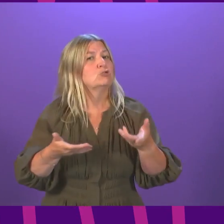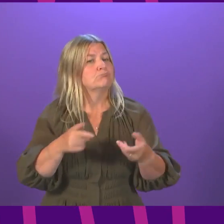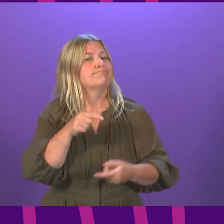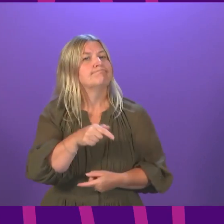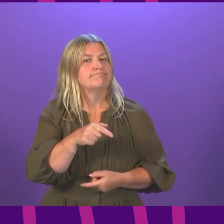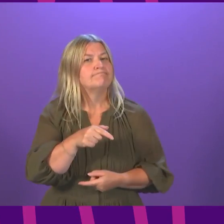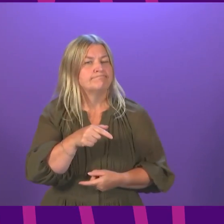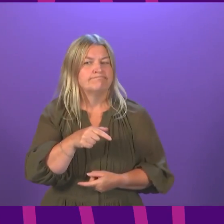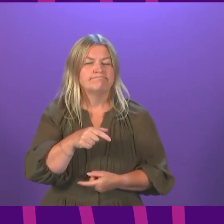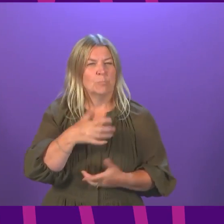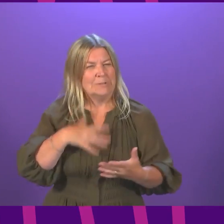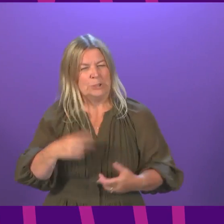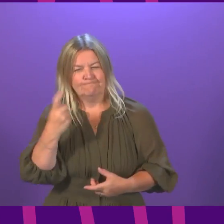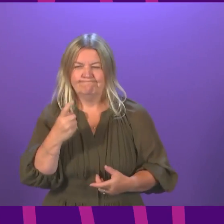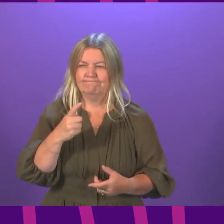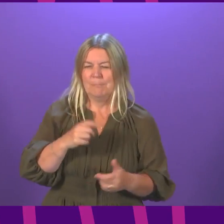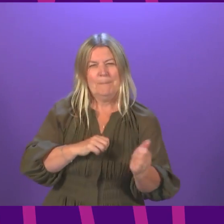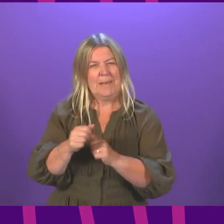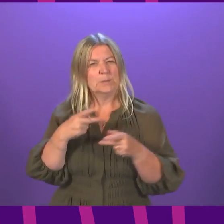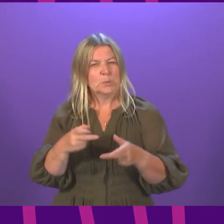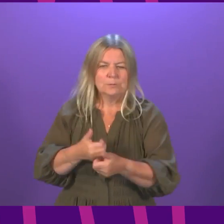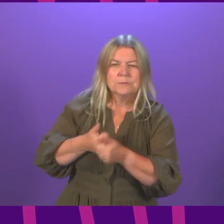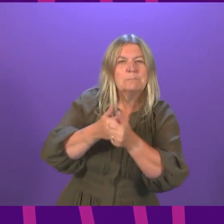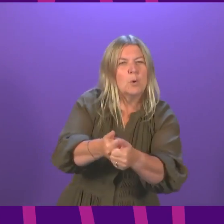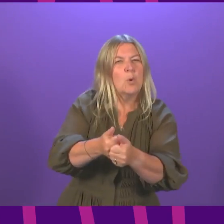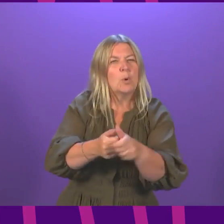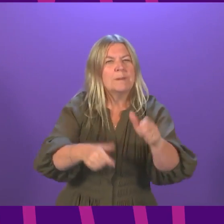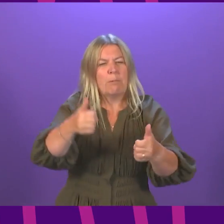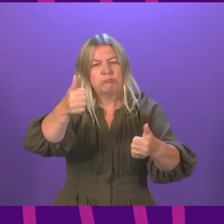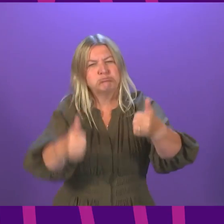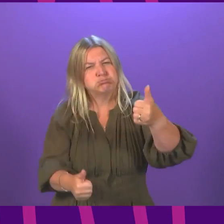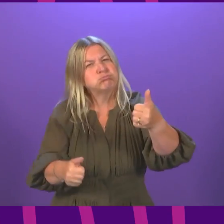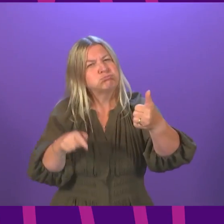support Scotland’s most vulnerable and marginalised people, and we are committed to listening